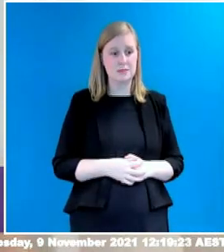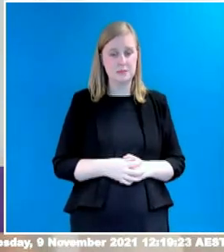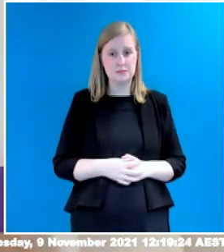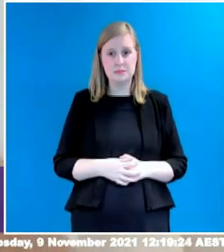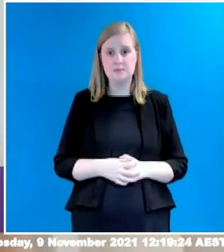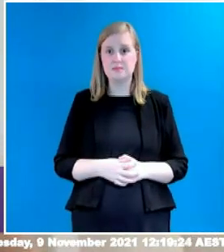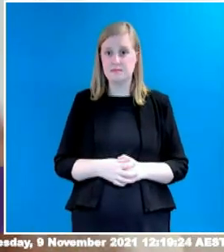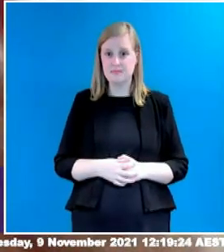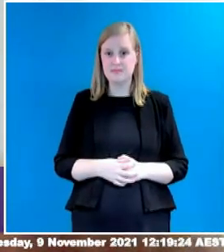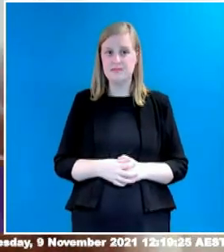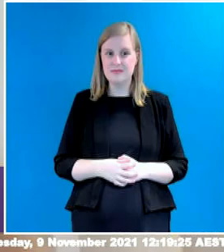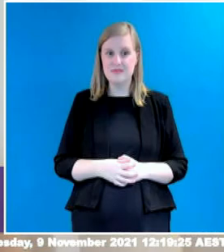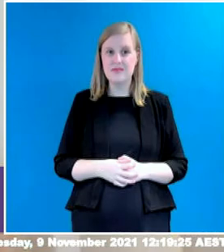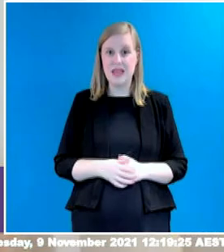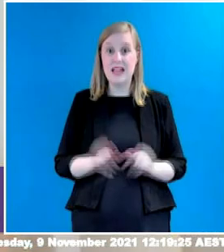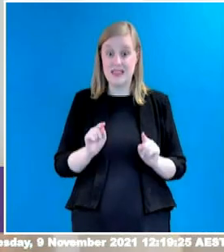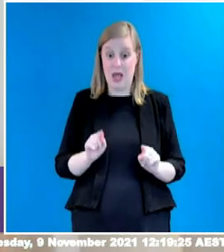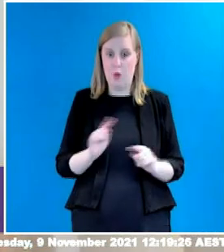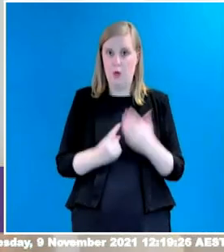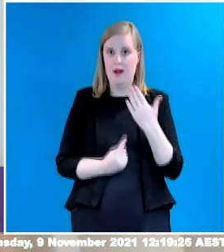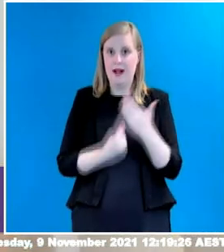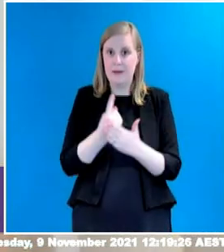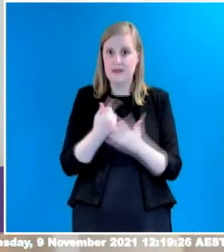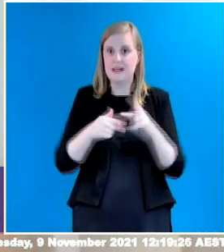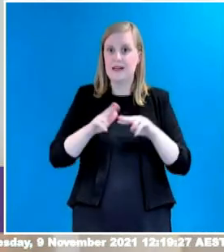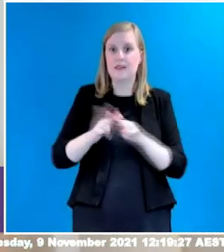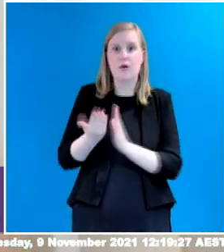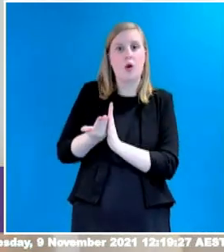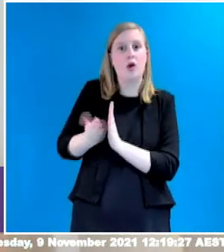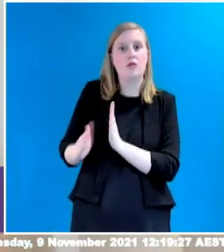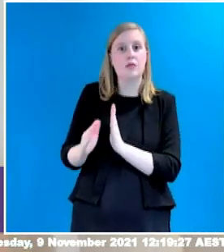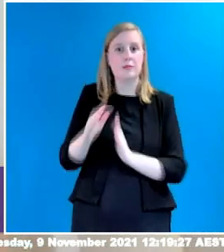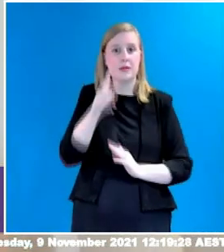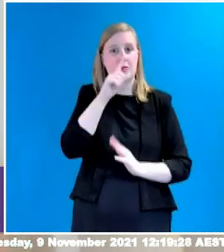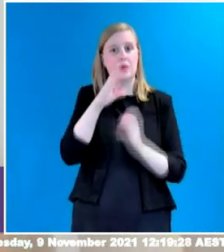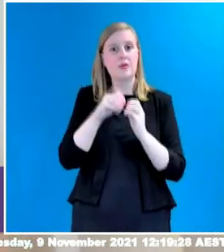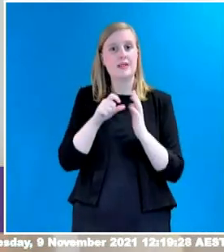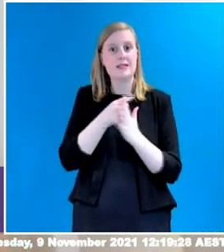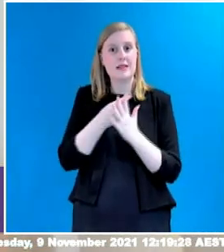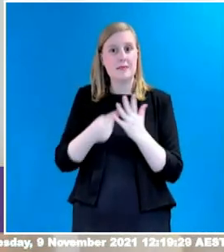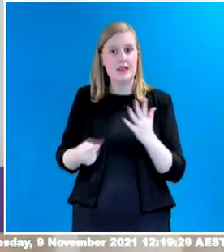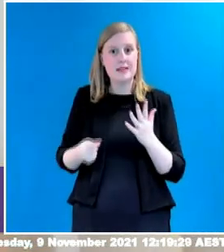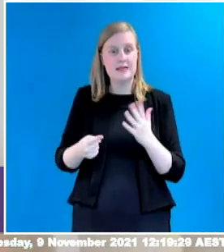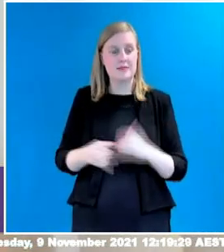That is the problem with not having disabled people in the decision-making spaces where they need to be.